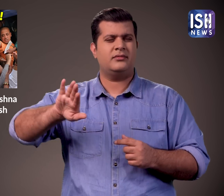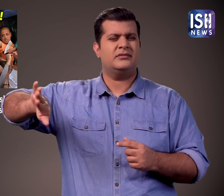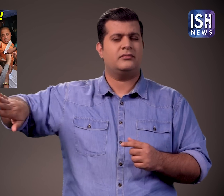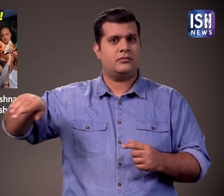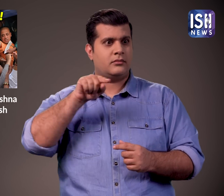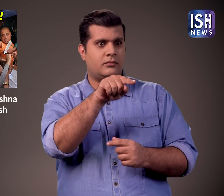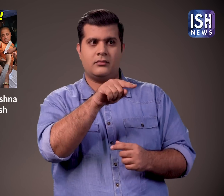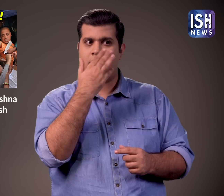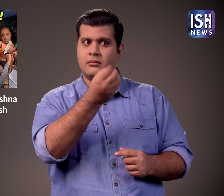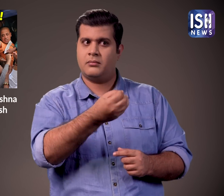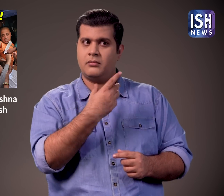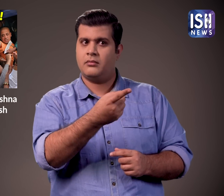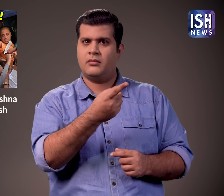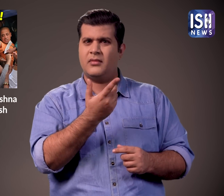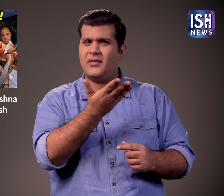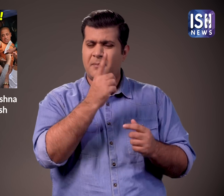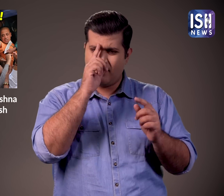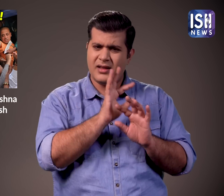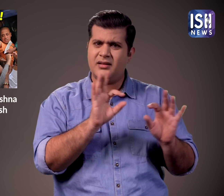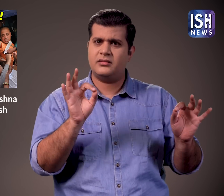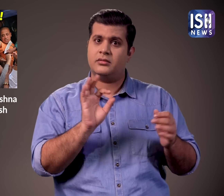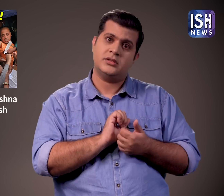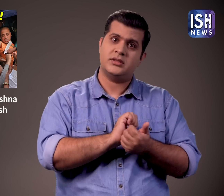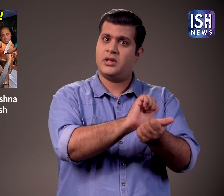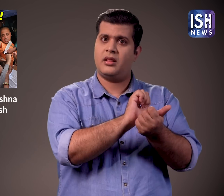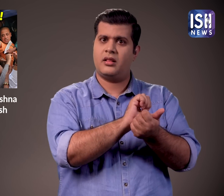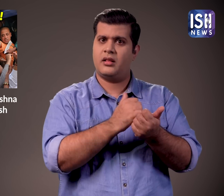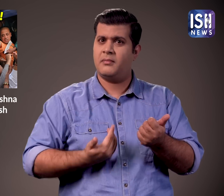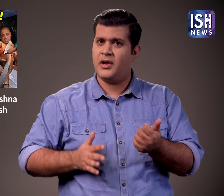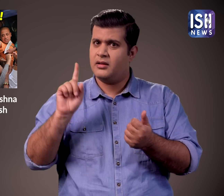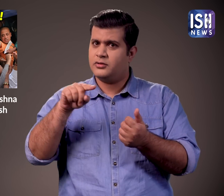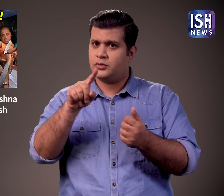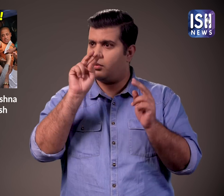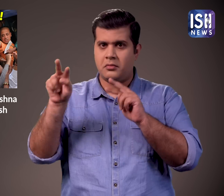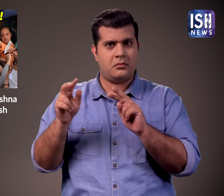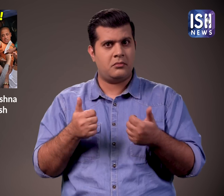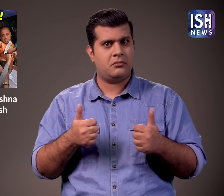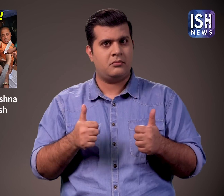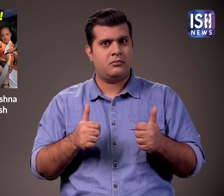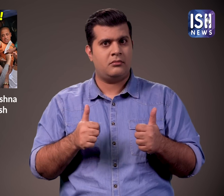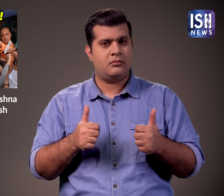Attackers are being kept safe and Das was arrested for disrespect! Can Bangladesh not see what it has done?